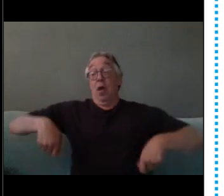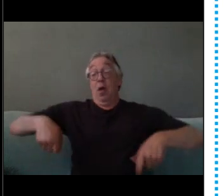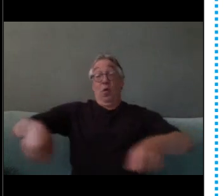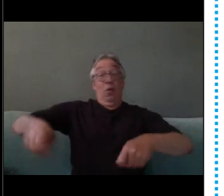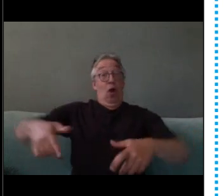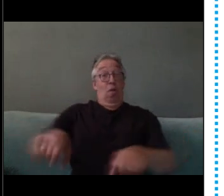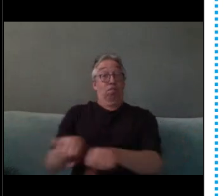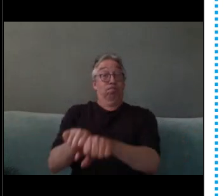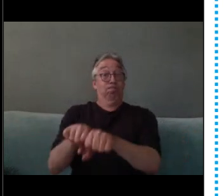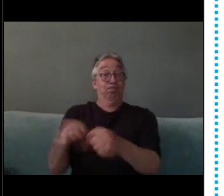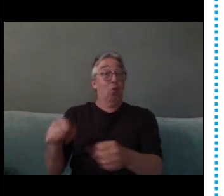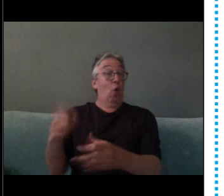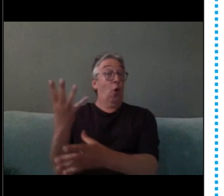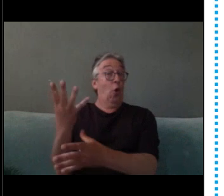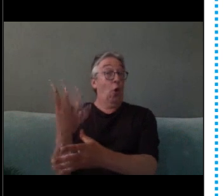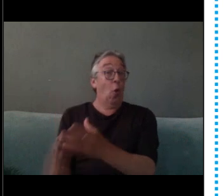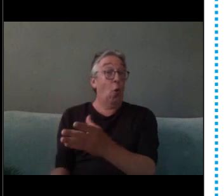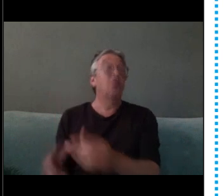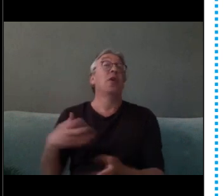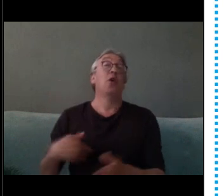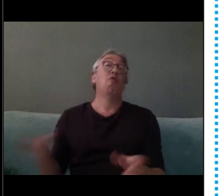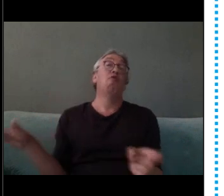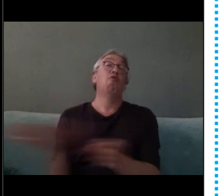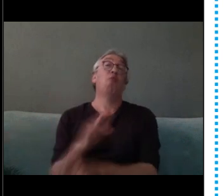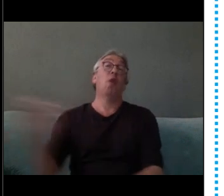For long distance travels you have the right to assistance